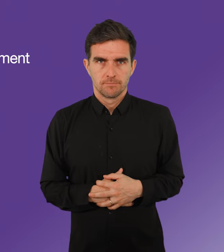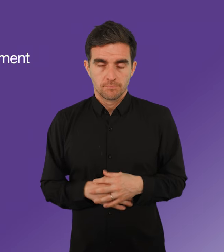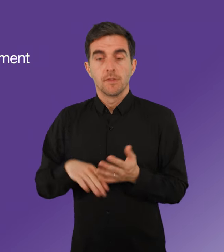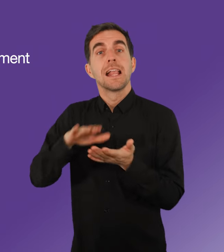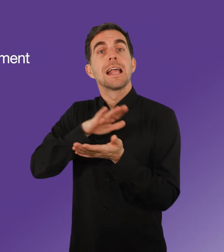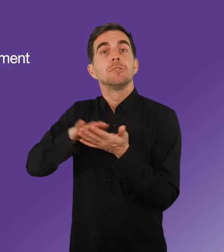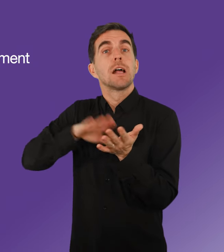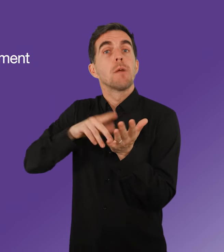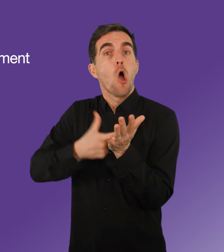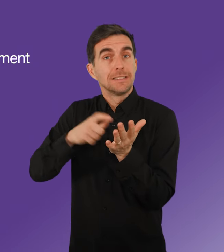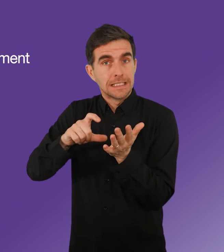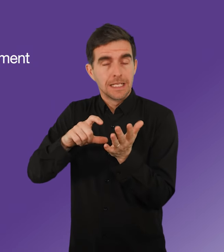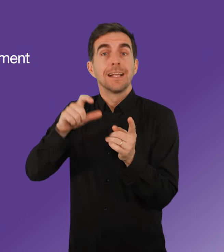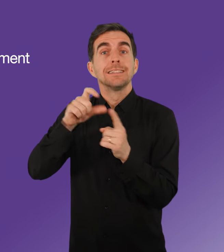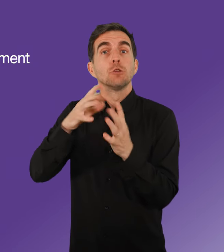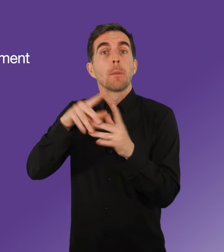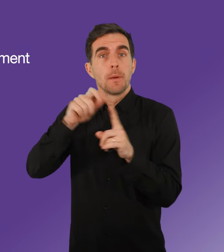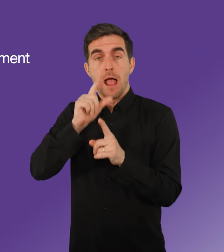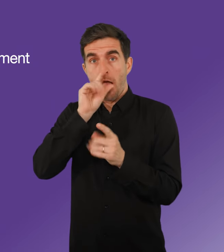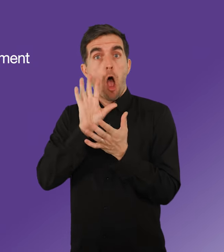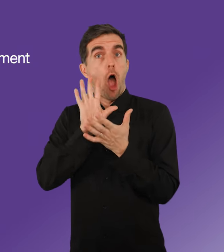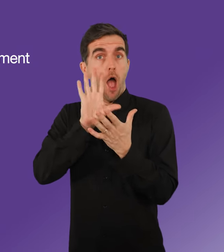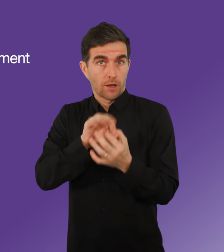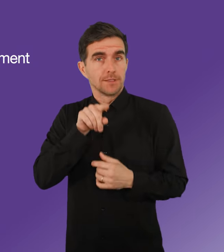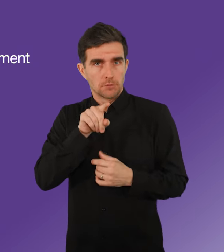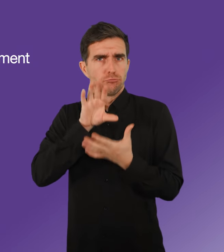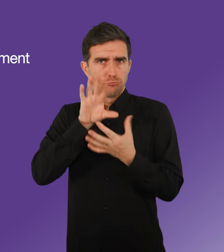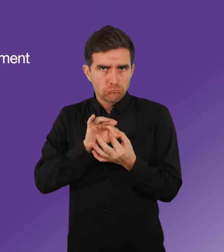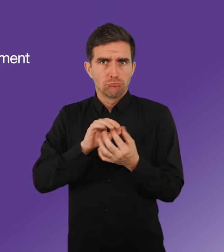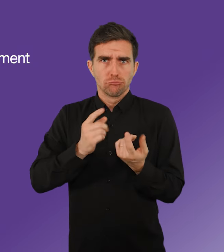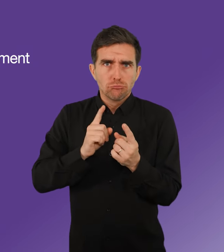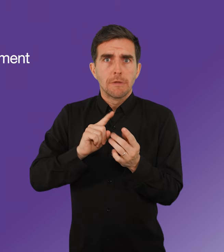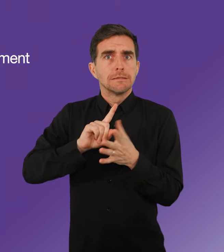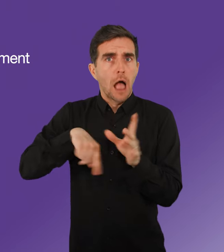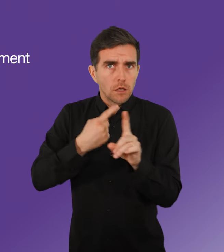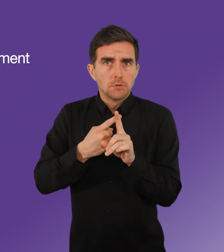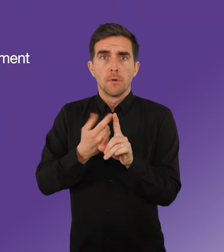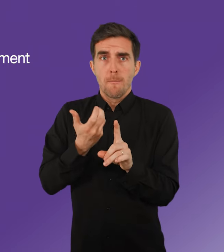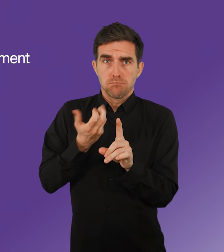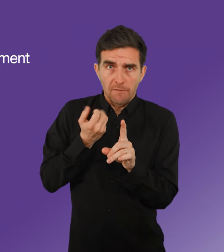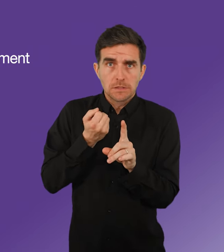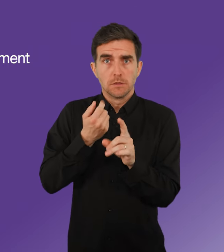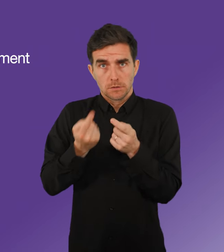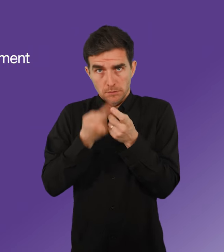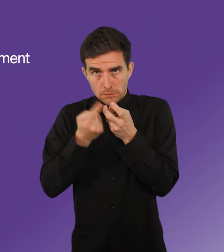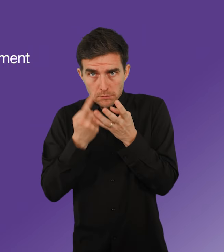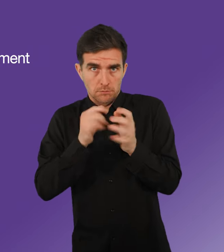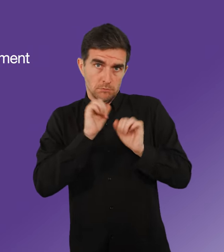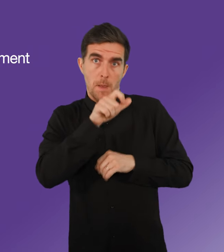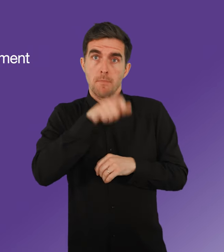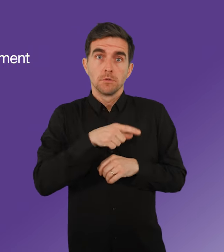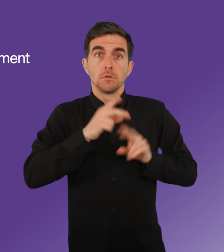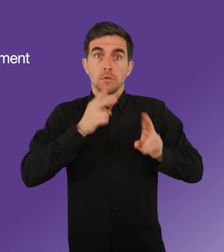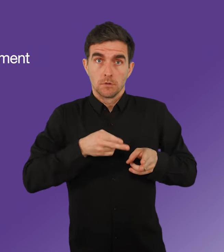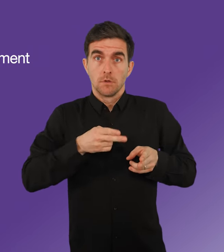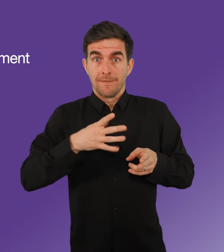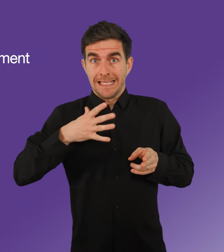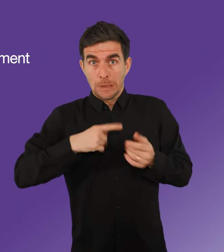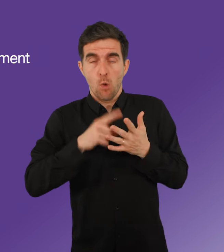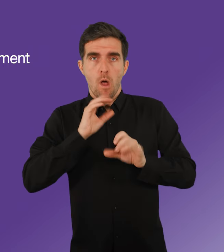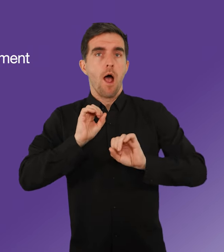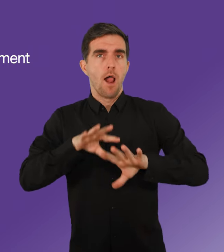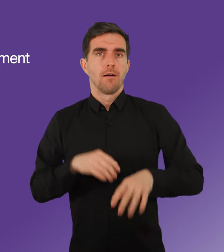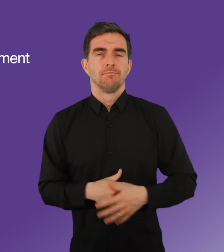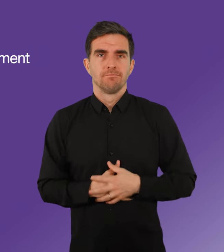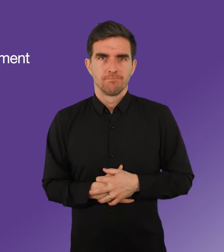HMRC and DWP can contact you about the tax, benefits and entitlements of the person who died, if they need to.